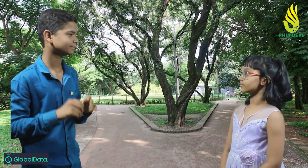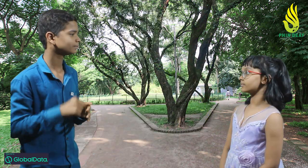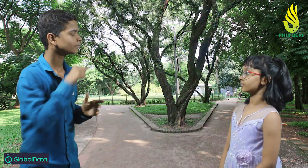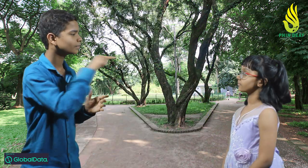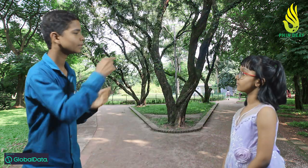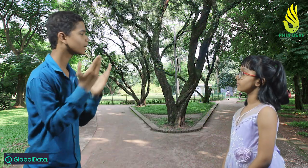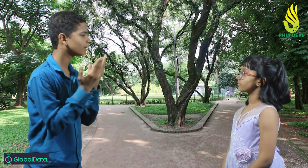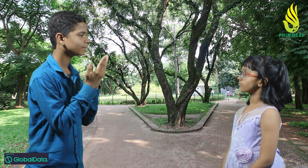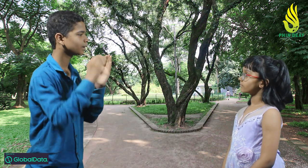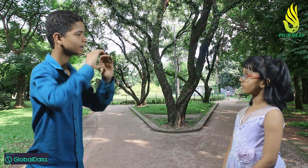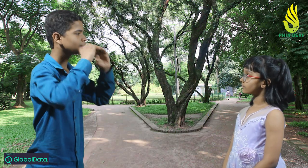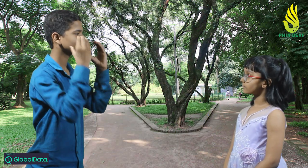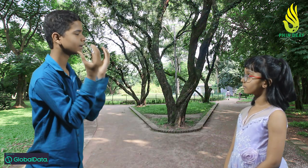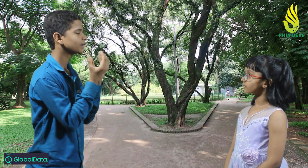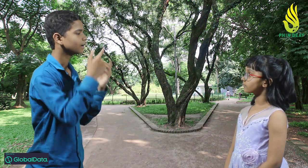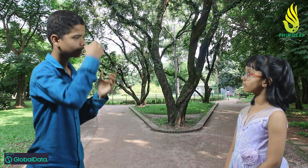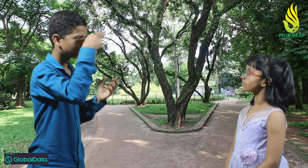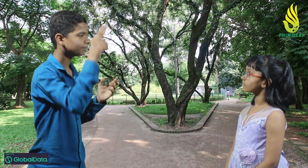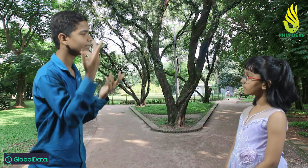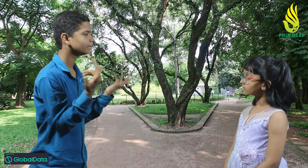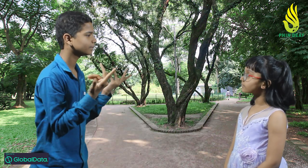In which Class and school name you were studying?